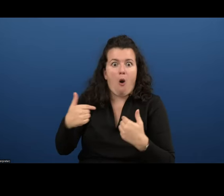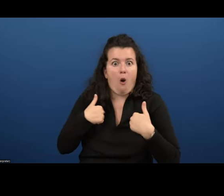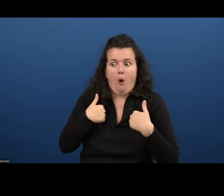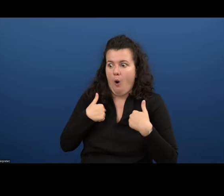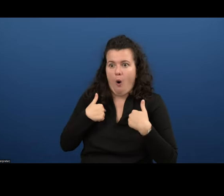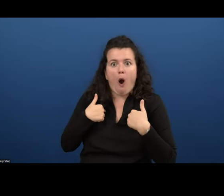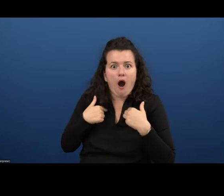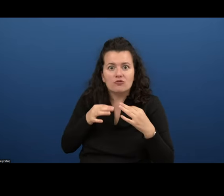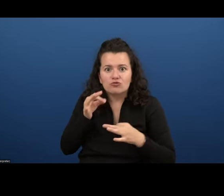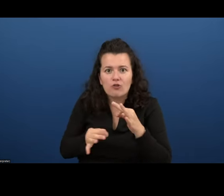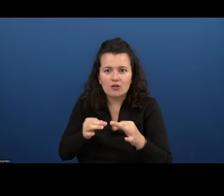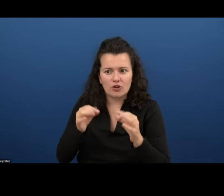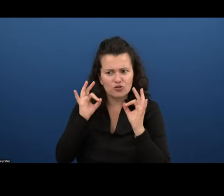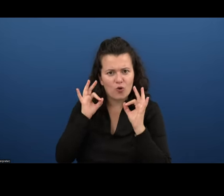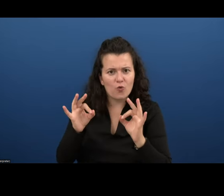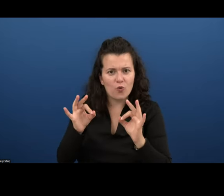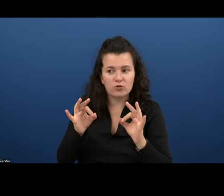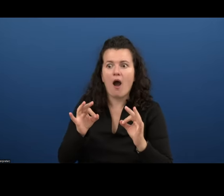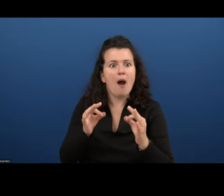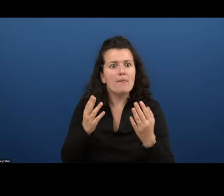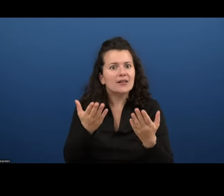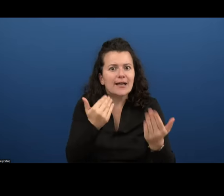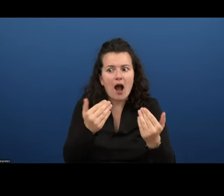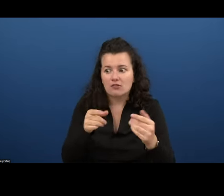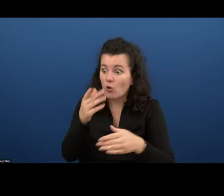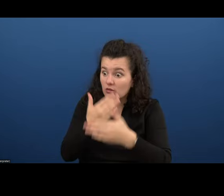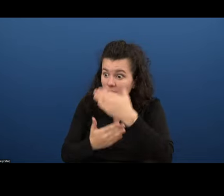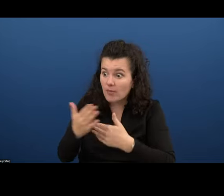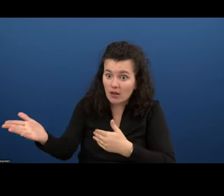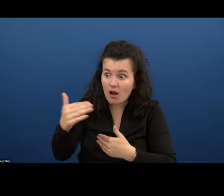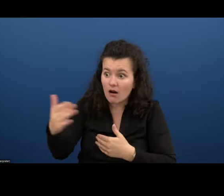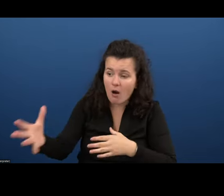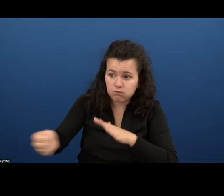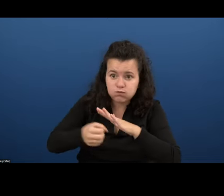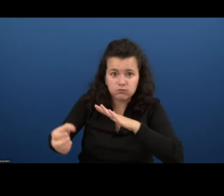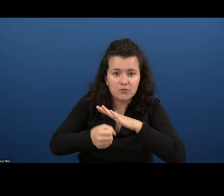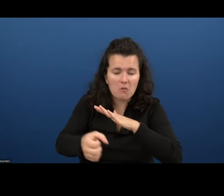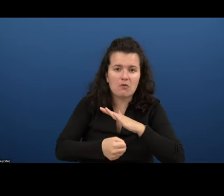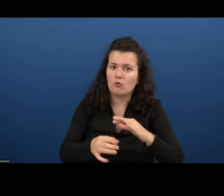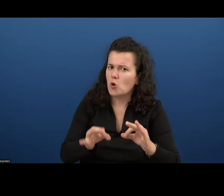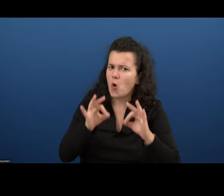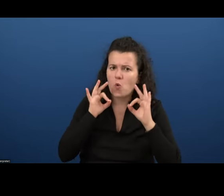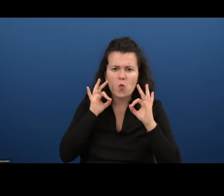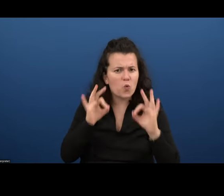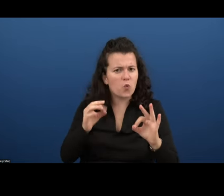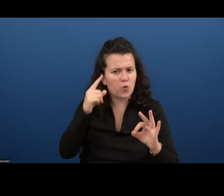advantage to be employing people with disabilities. So, why we are participating in the IOGBDN